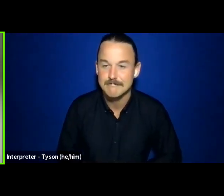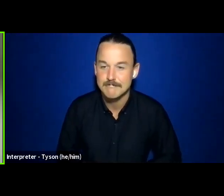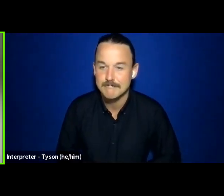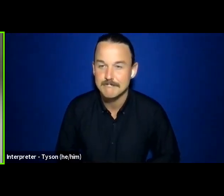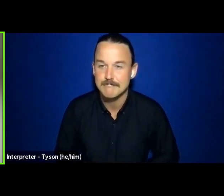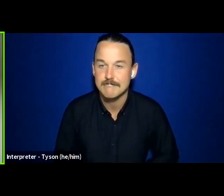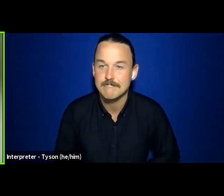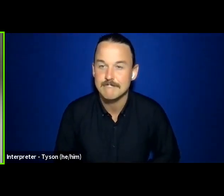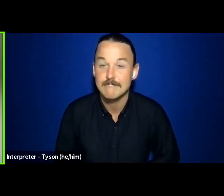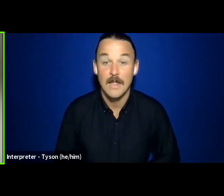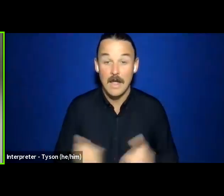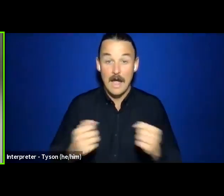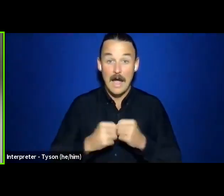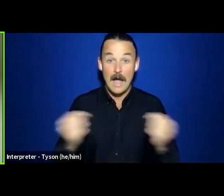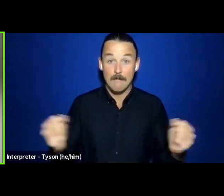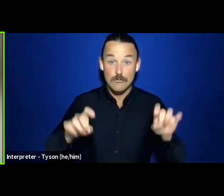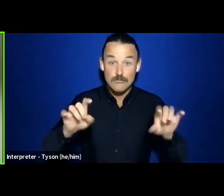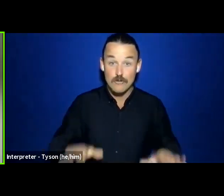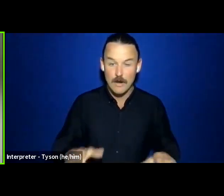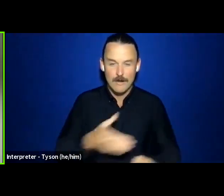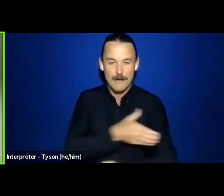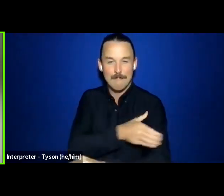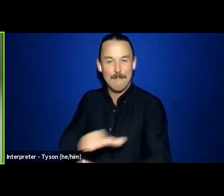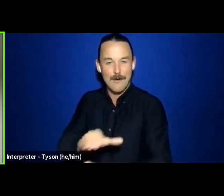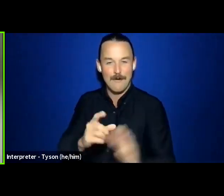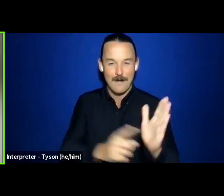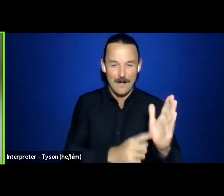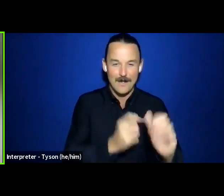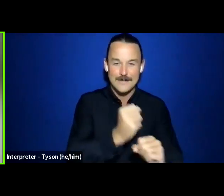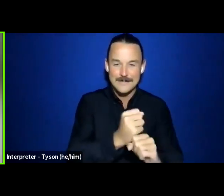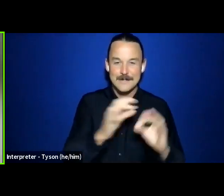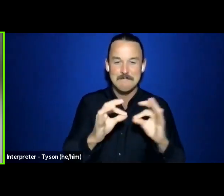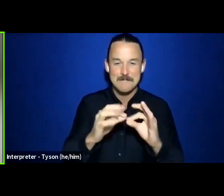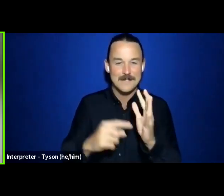GBT Q a plus people on this Q a plus people in this country.